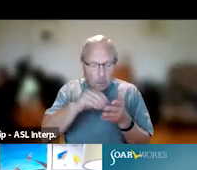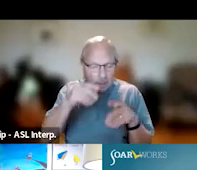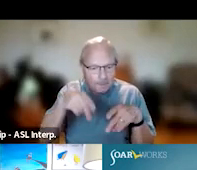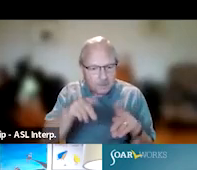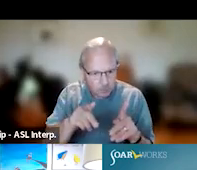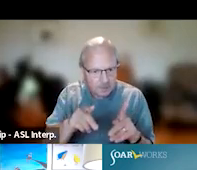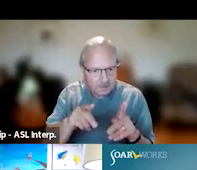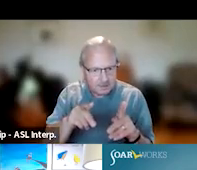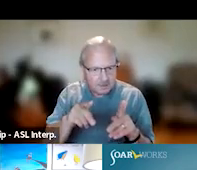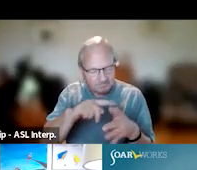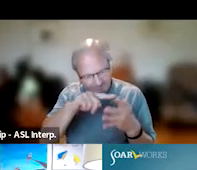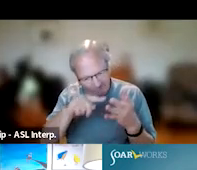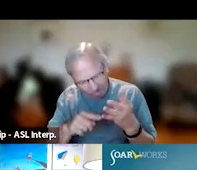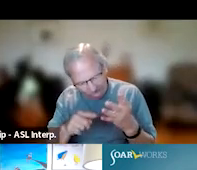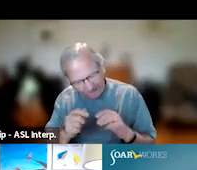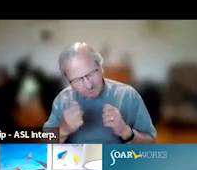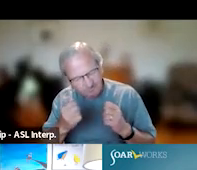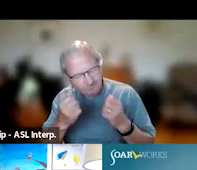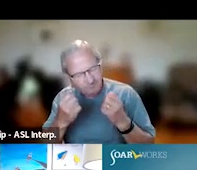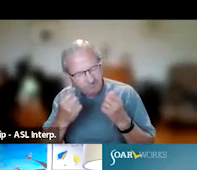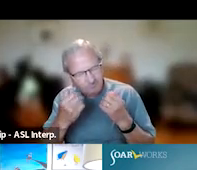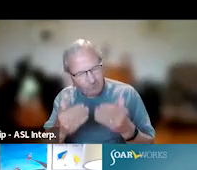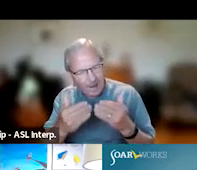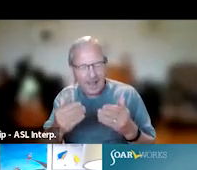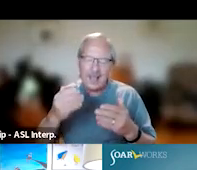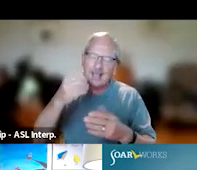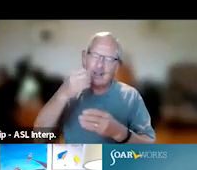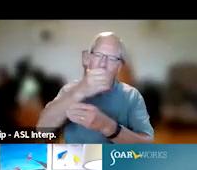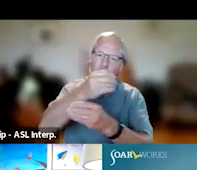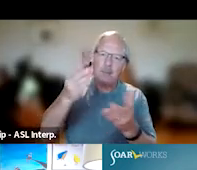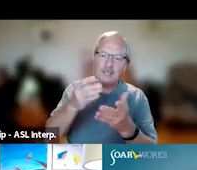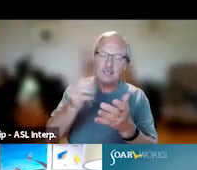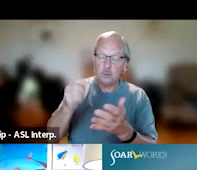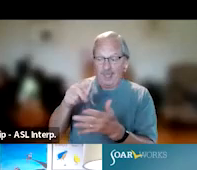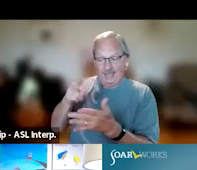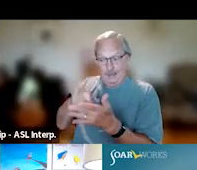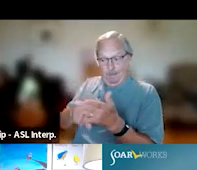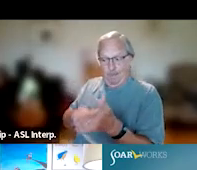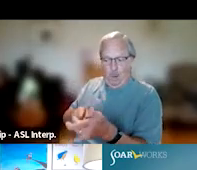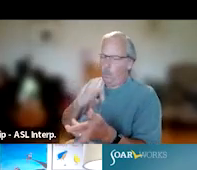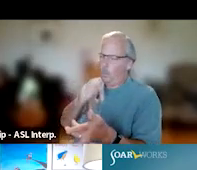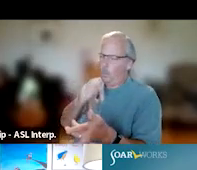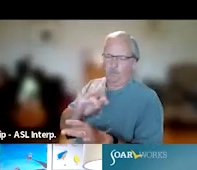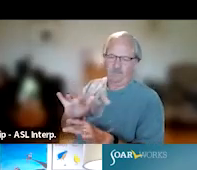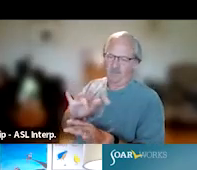that great information for all of you. That's the piece that won't be available now